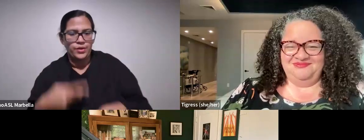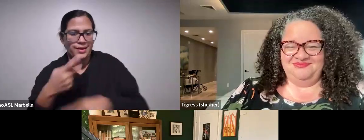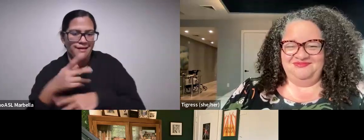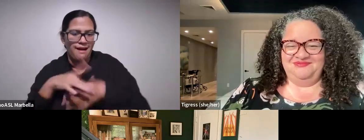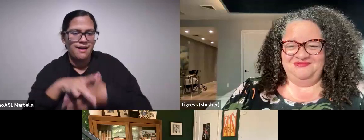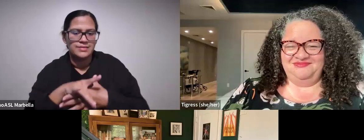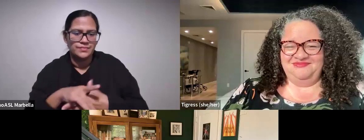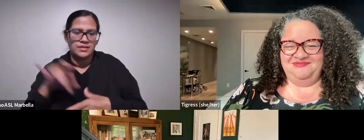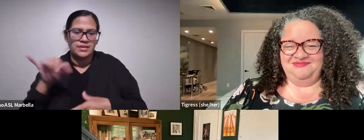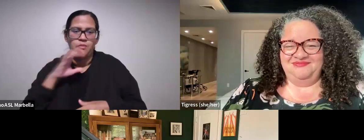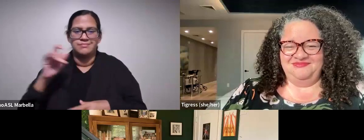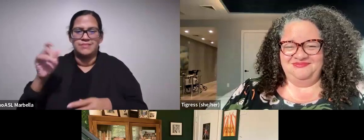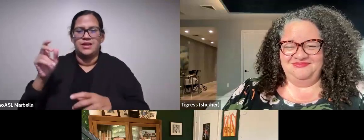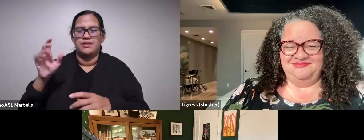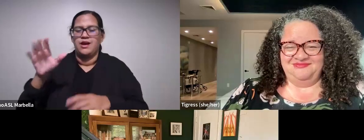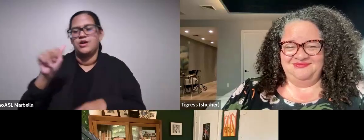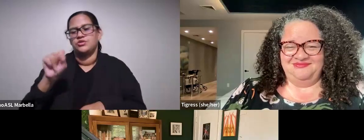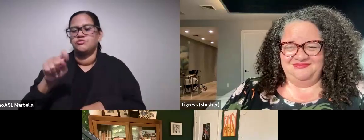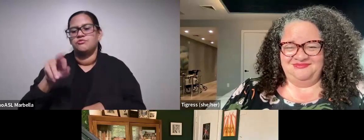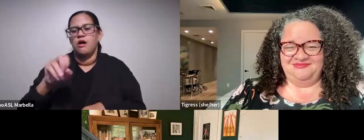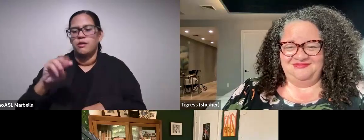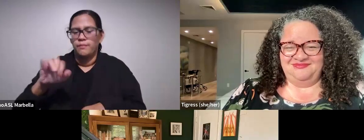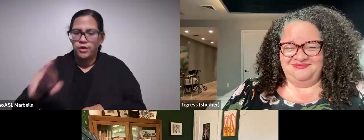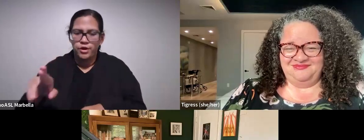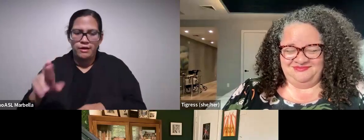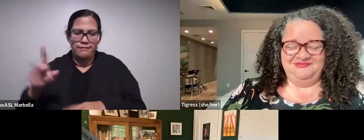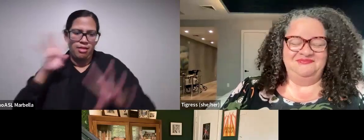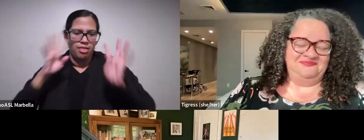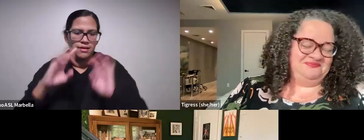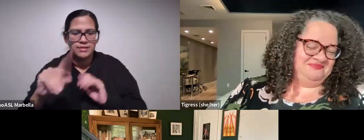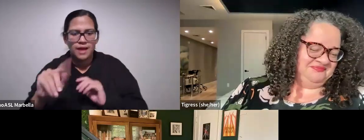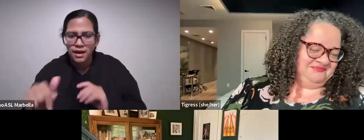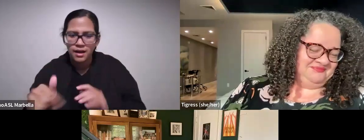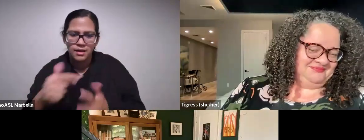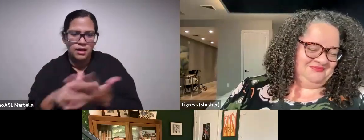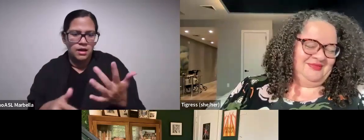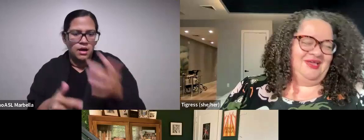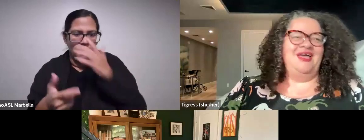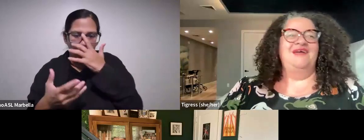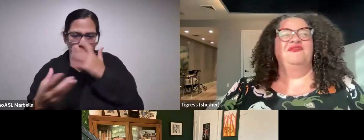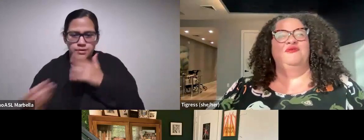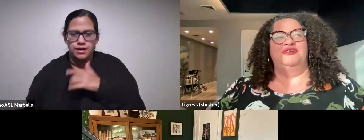data from white dudes in the military in the 18 hundreds. So if you're not a white dude, everyone.